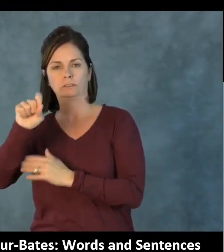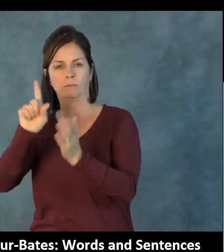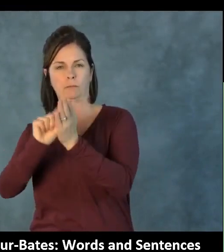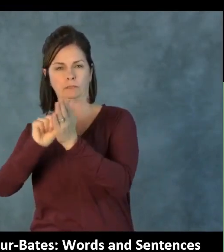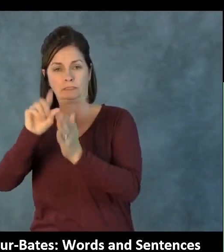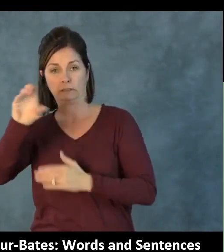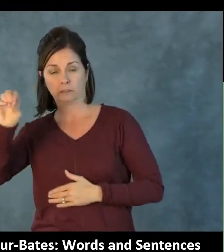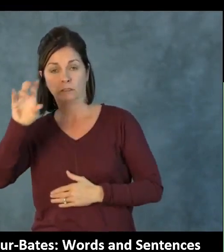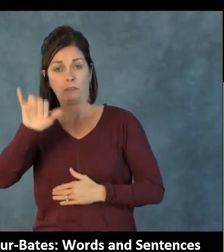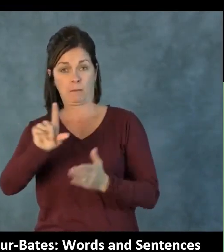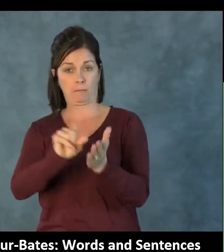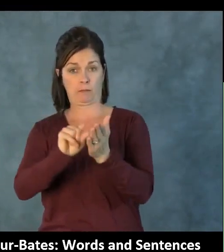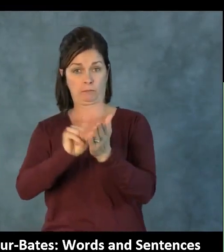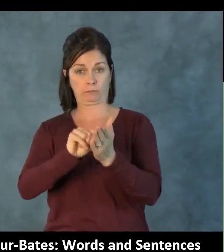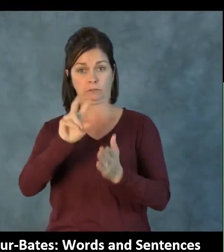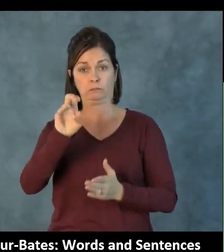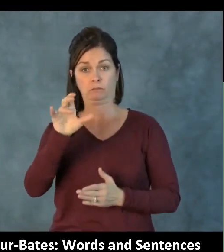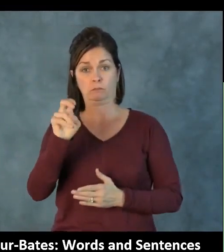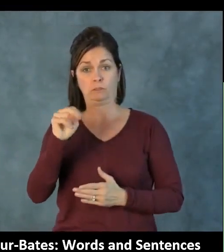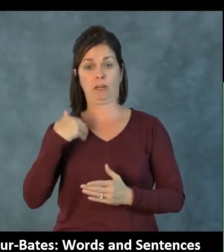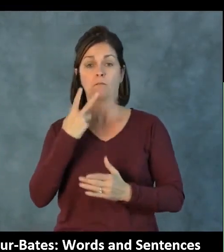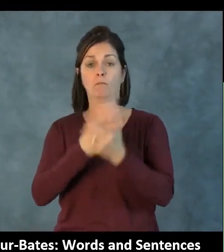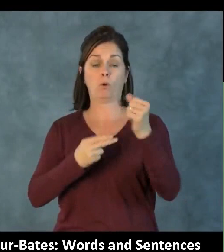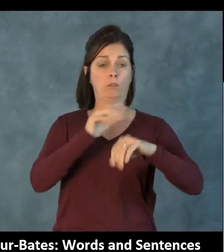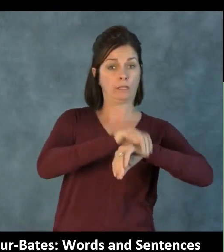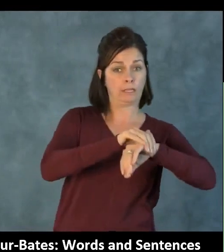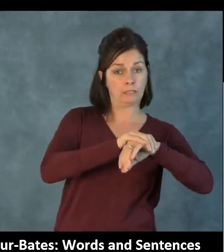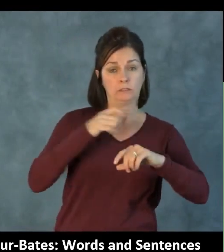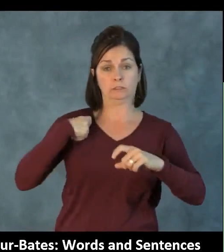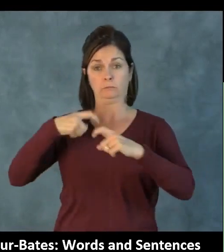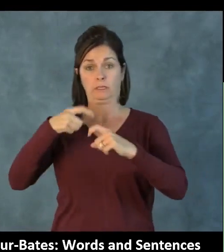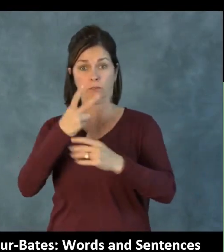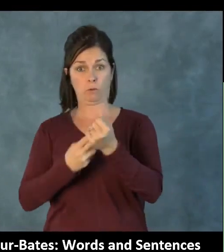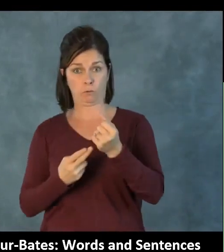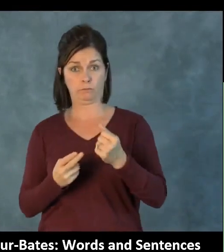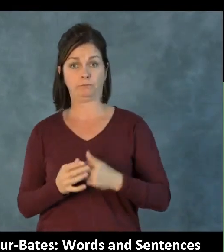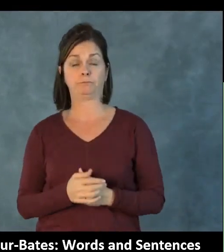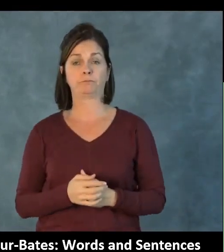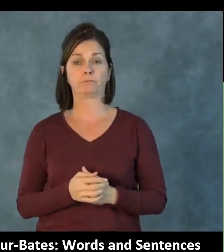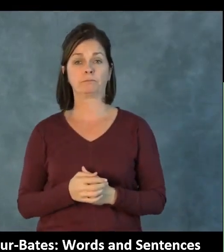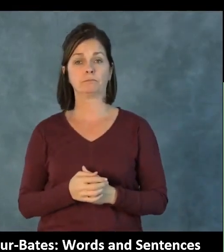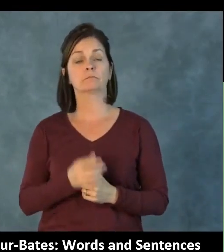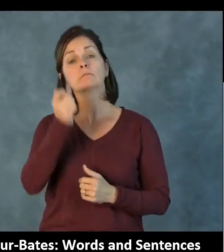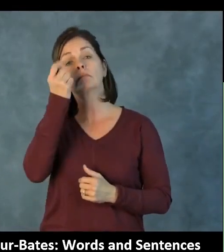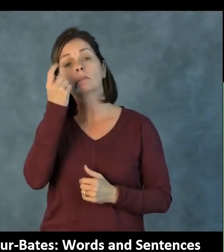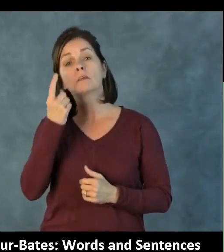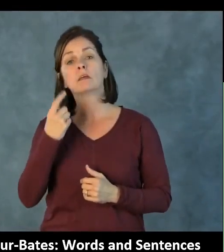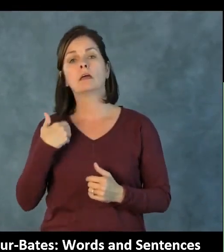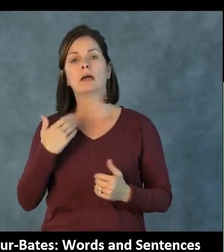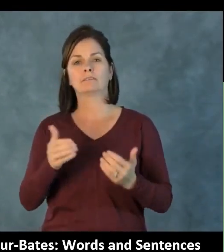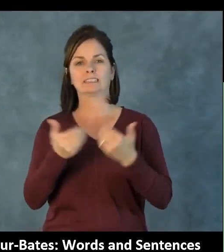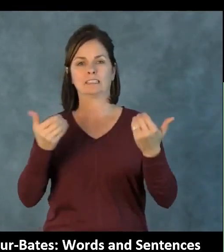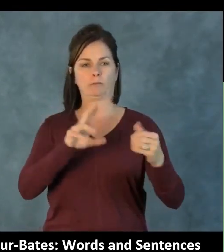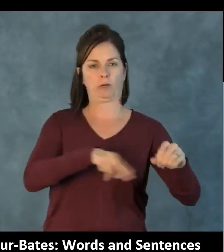The published version is available in both English and in Spanish, and there are separate norms